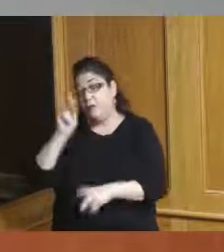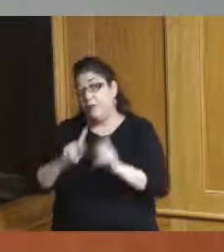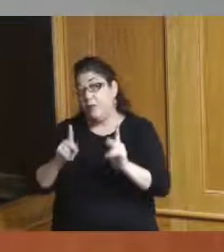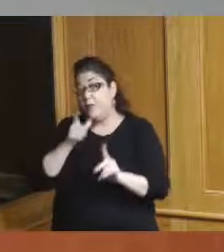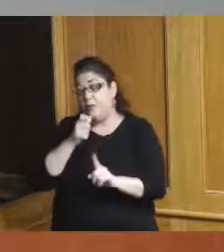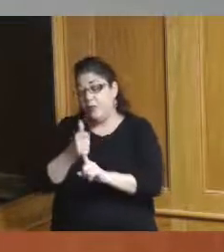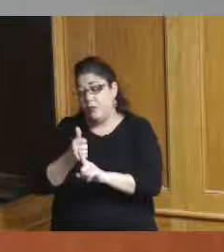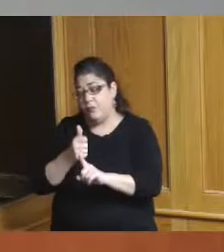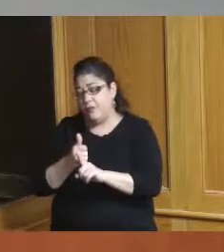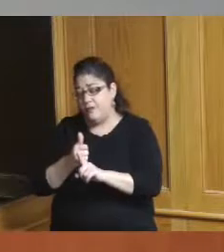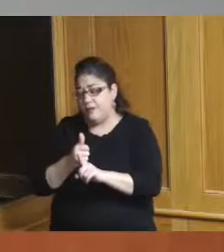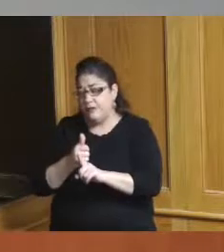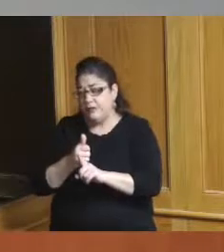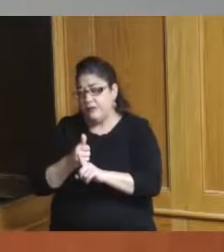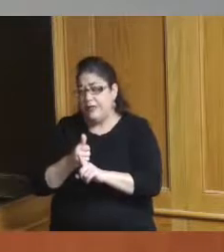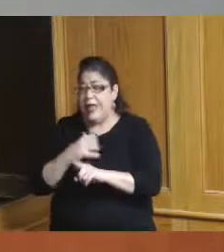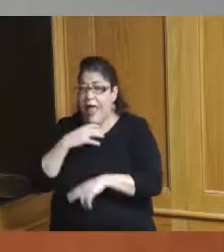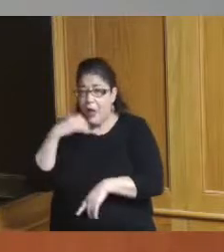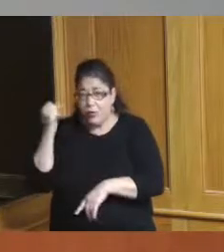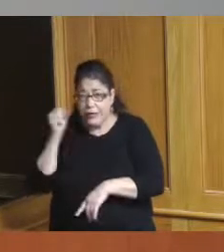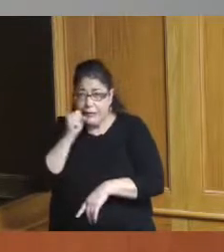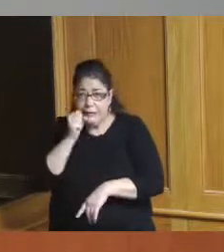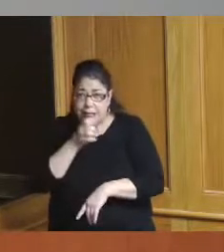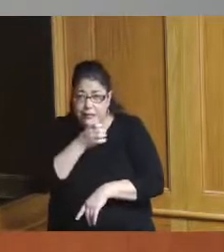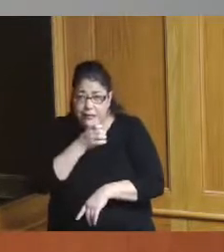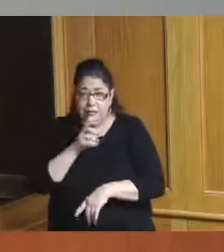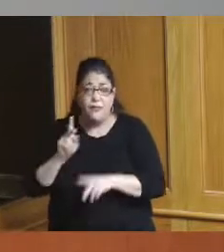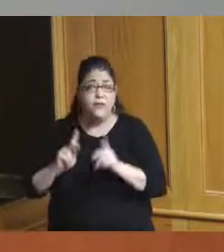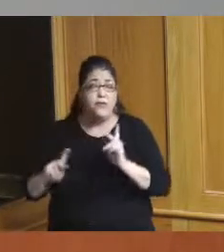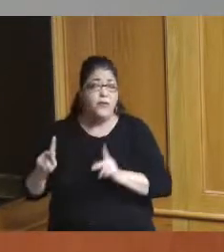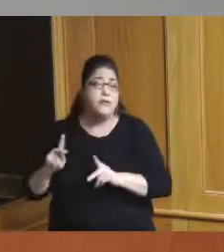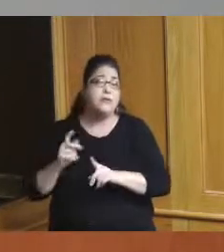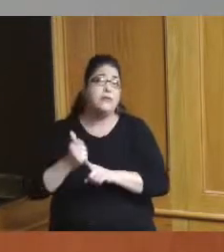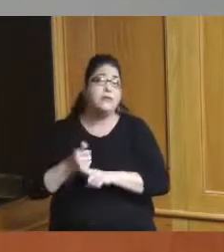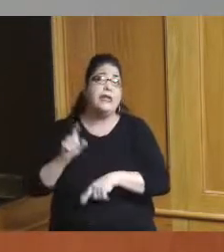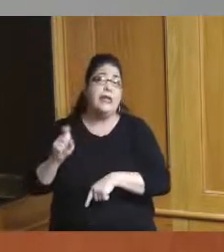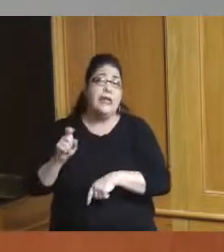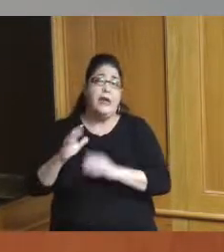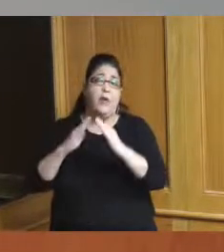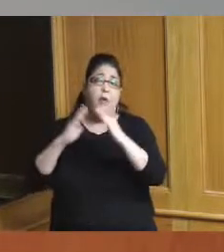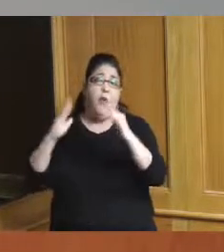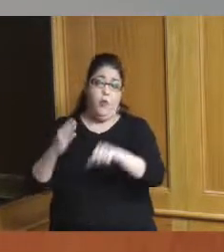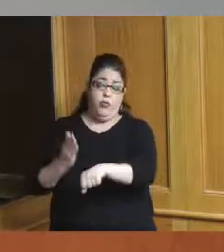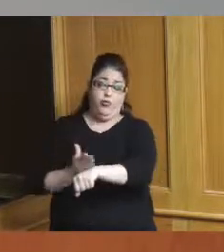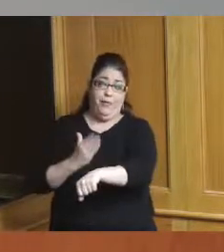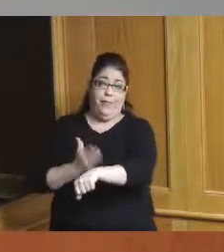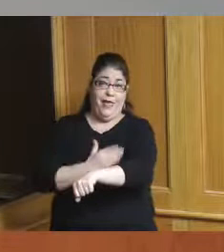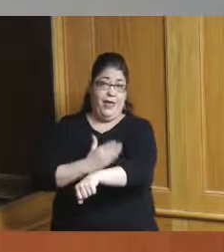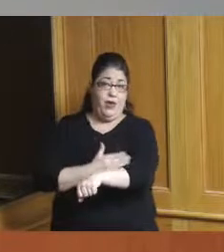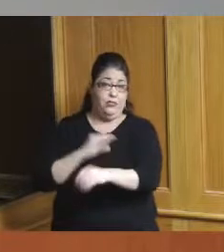yeah it's a lot of elderly folks that need some home repair done to their homes in order to stay